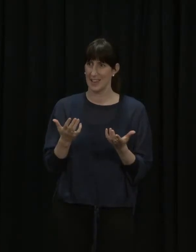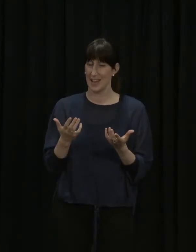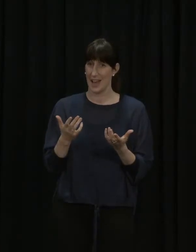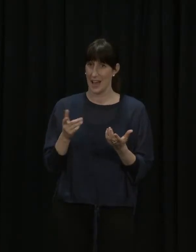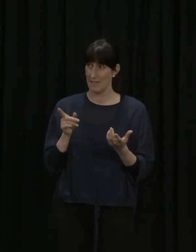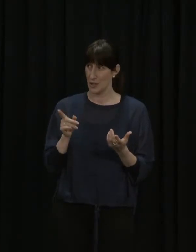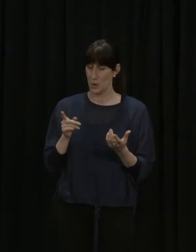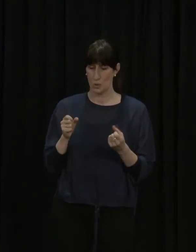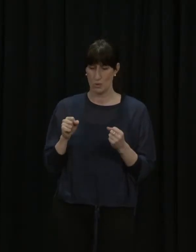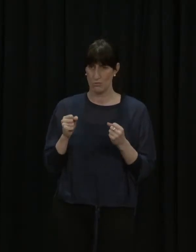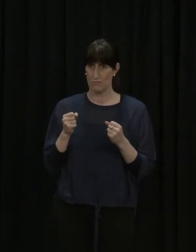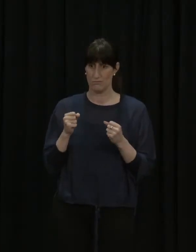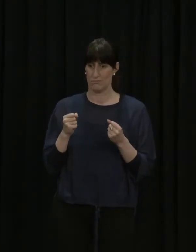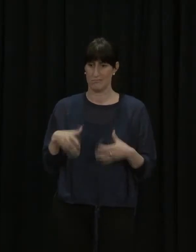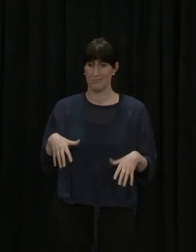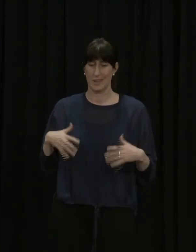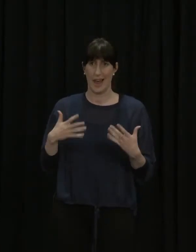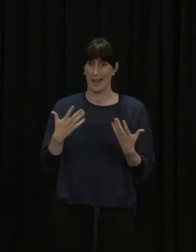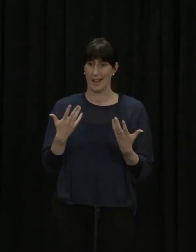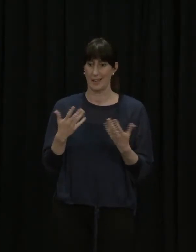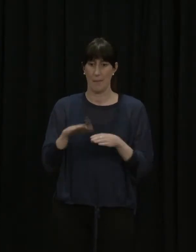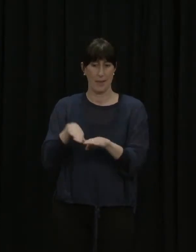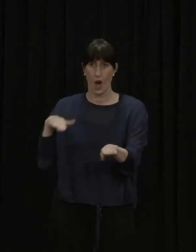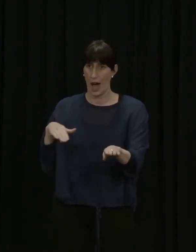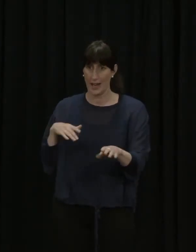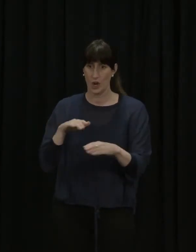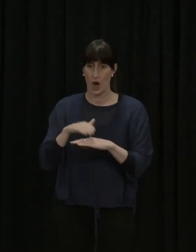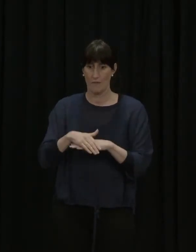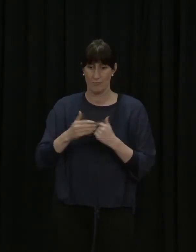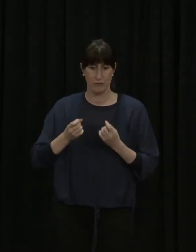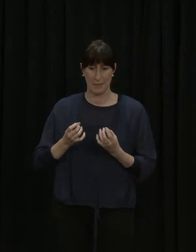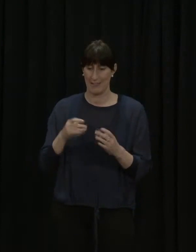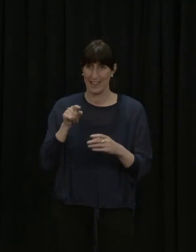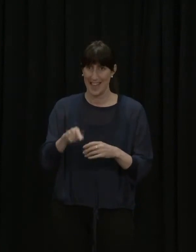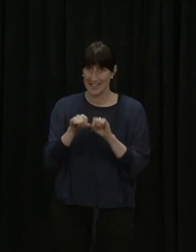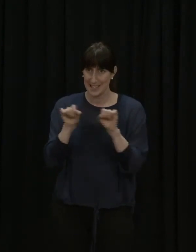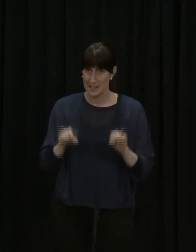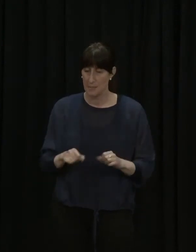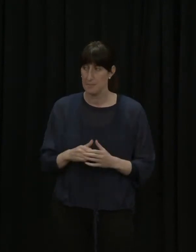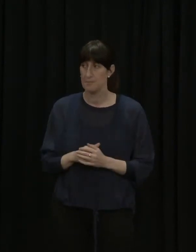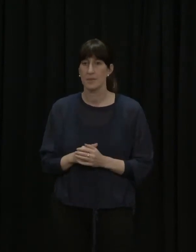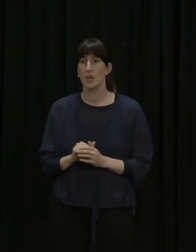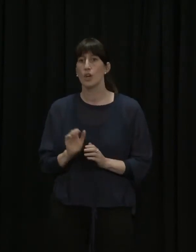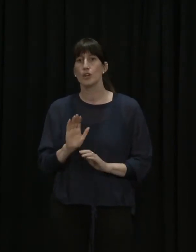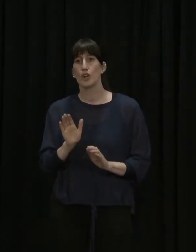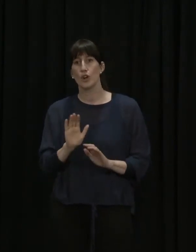risk is there given the huge reliance on axing certificates?